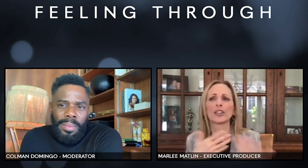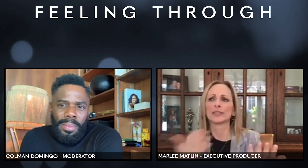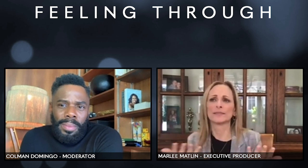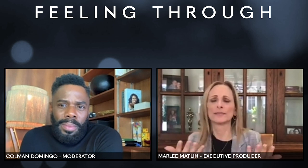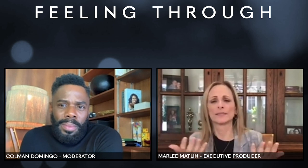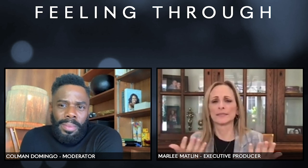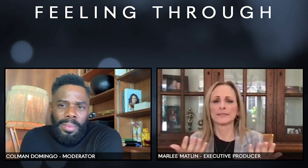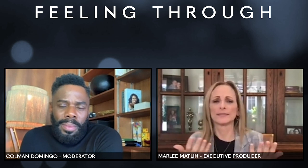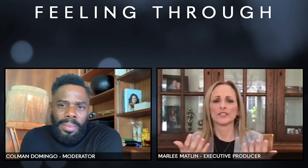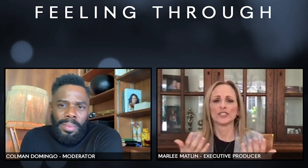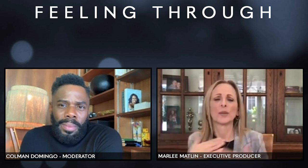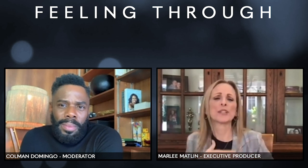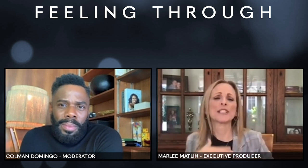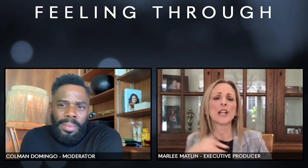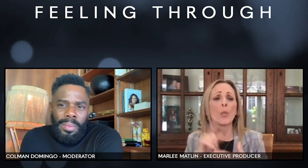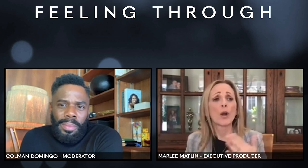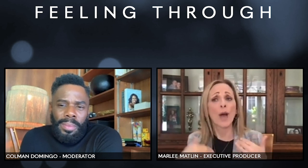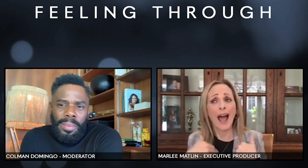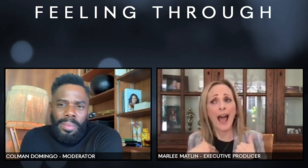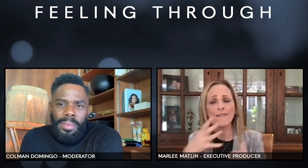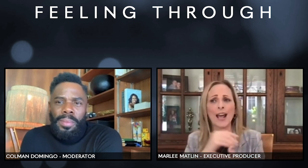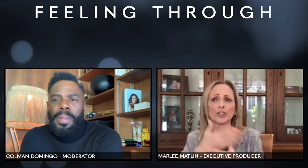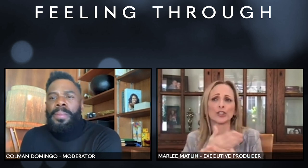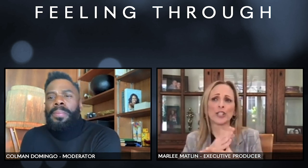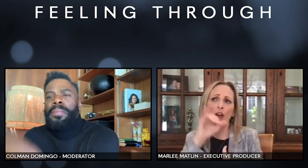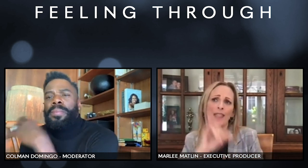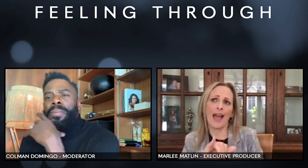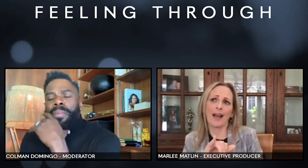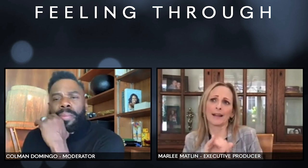some don't, but I think it's time that we, I just appreciate what we have and